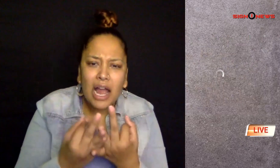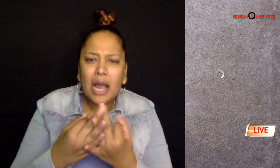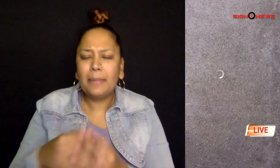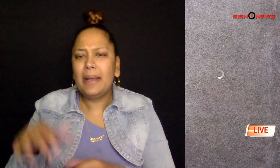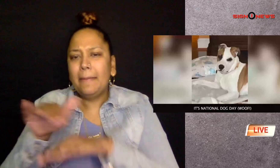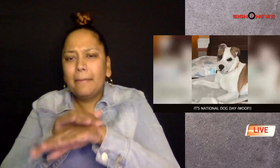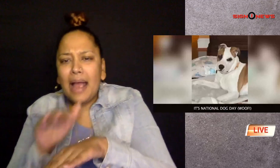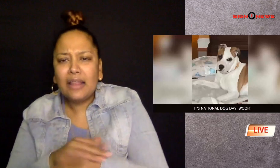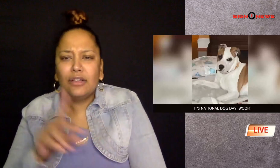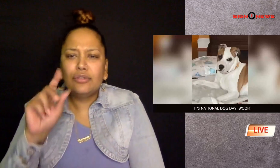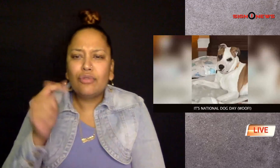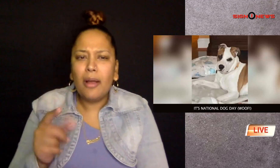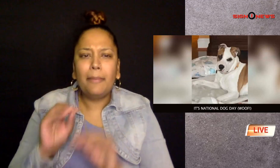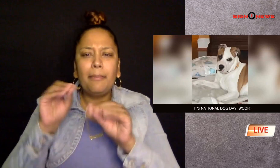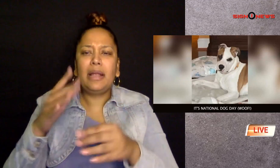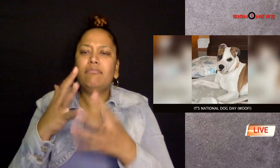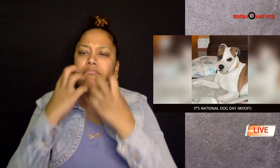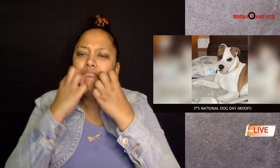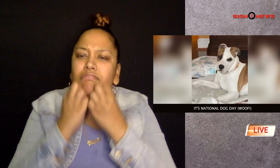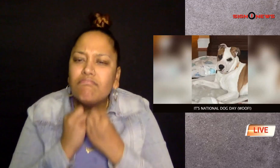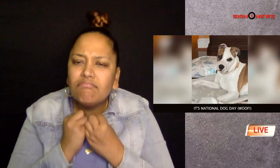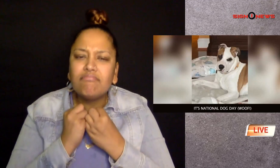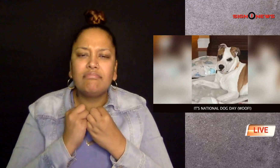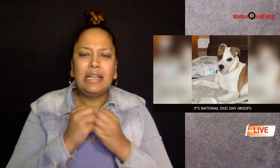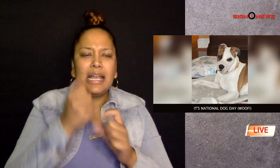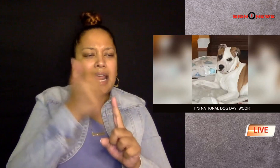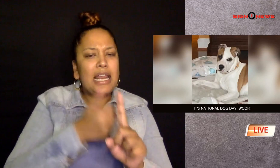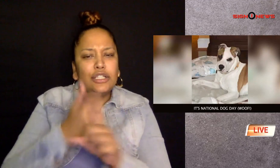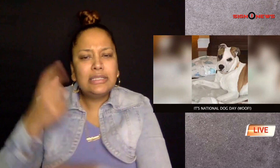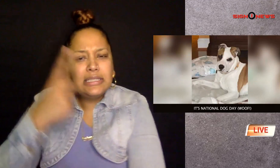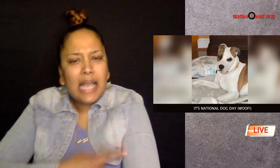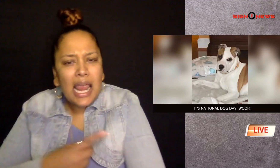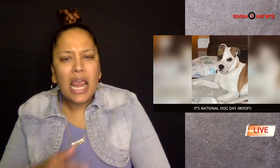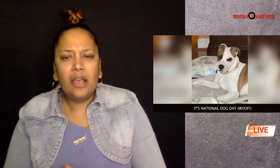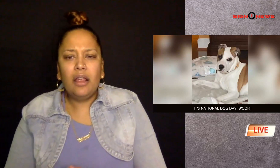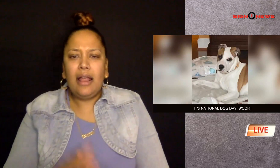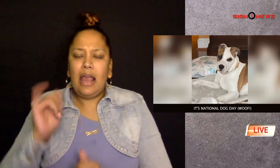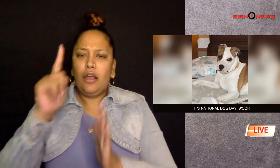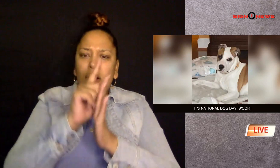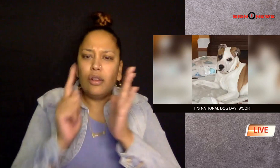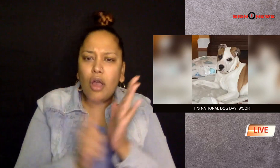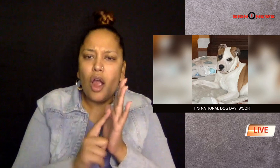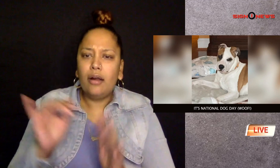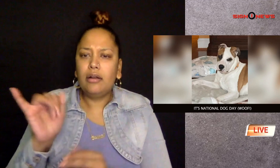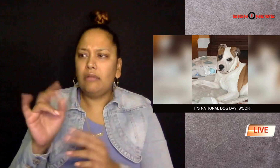it honors family pets and dogs that put their lives on the line each day such as